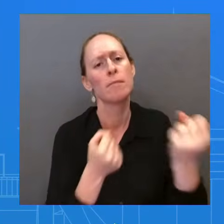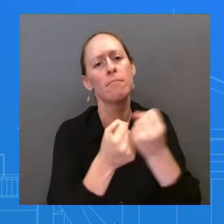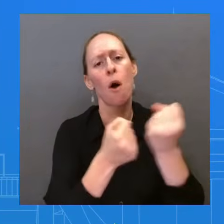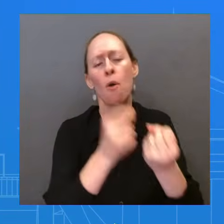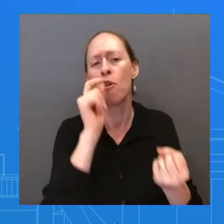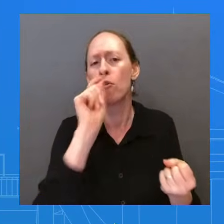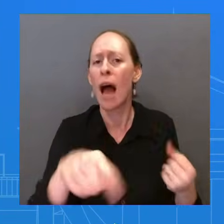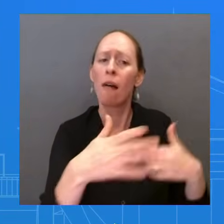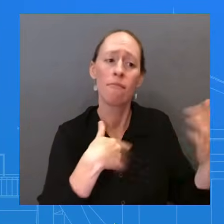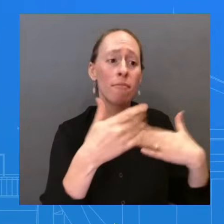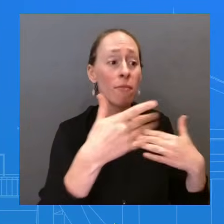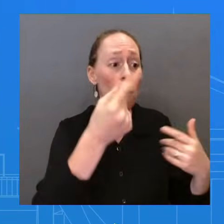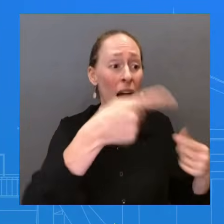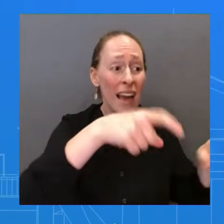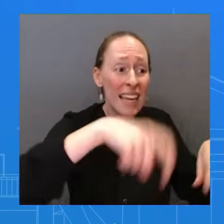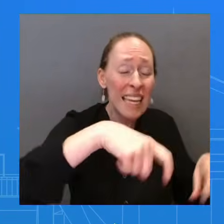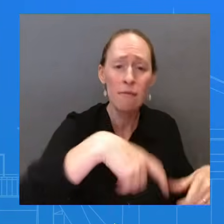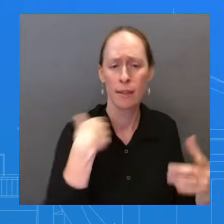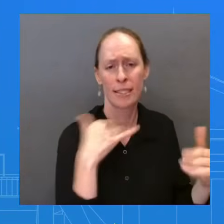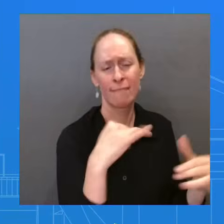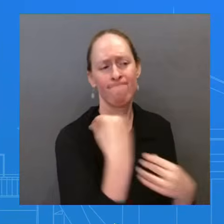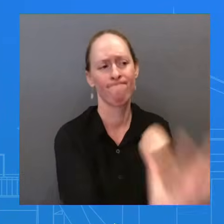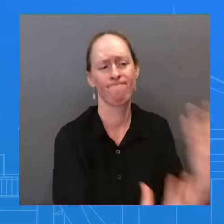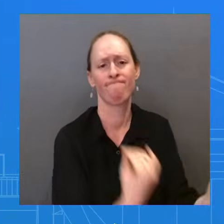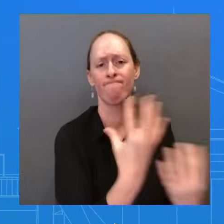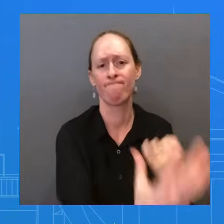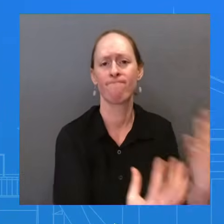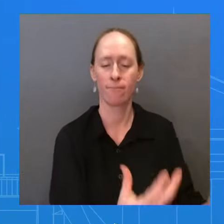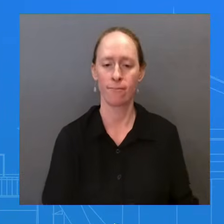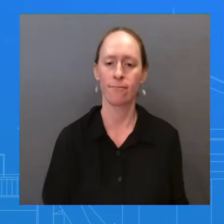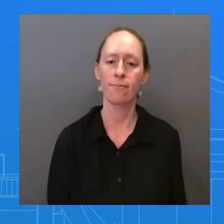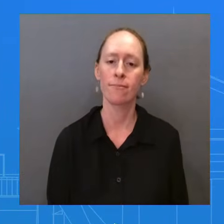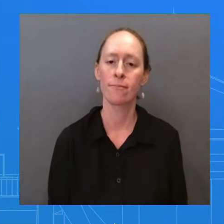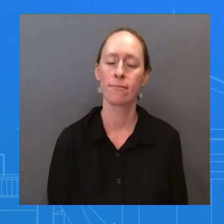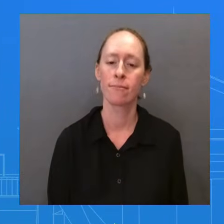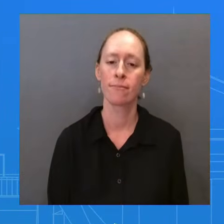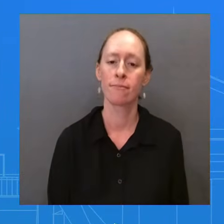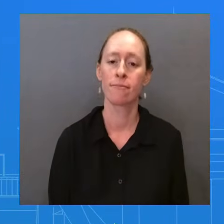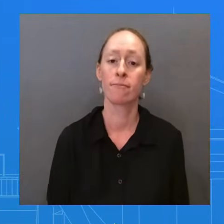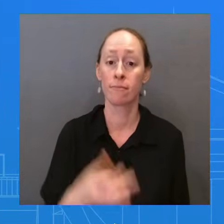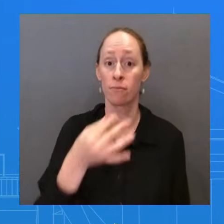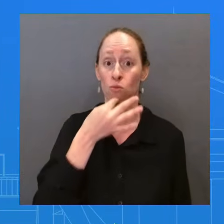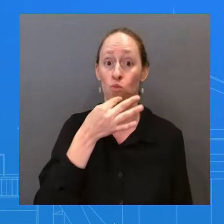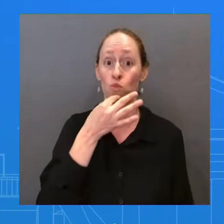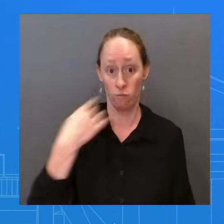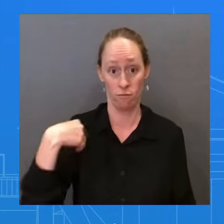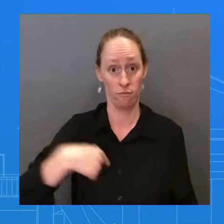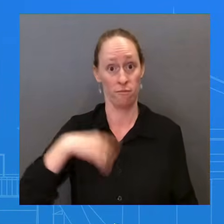we've got an upcoming package here, which will be the 39th drawdown of equipment from the Department of Defense